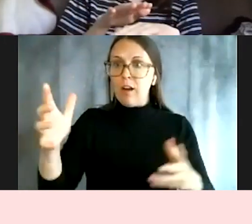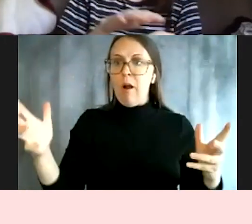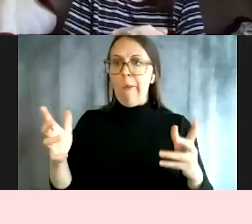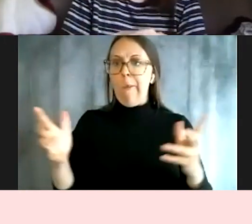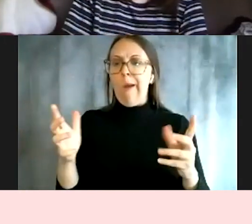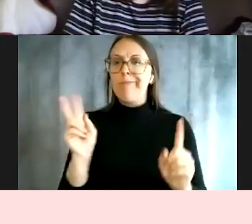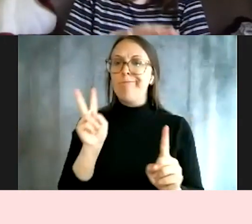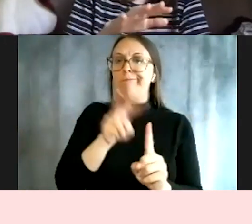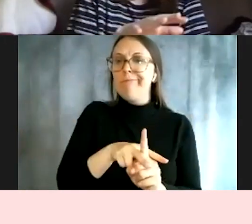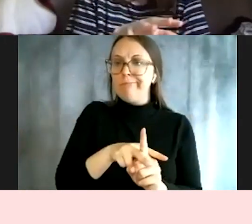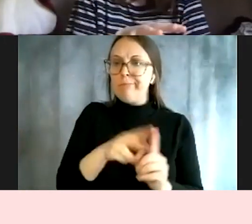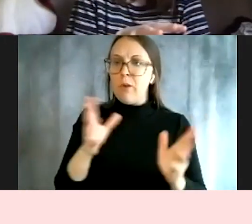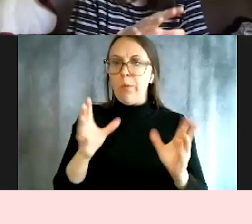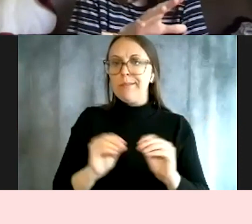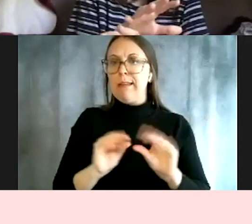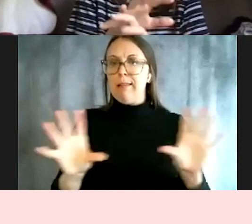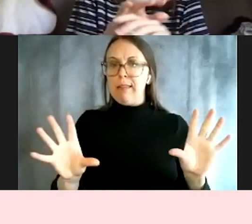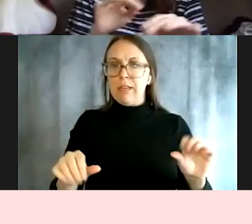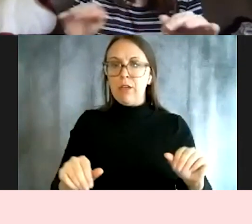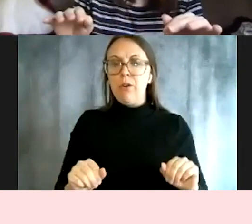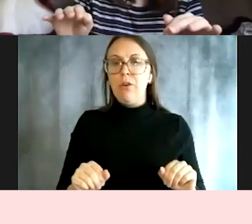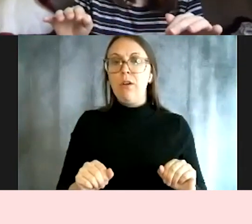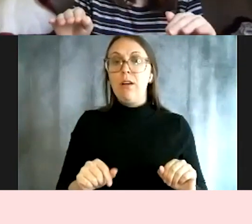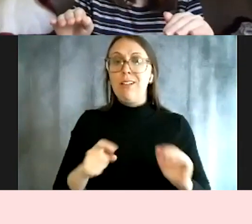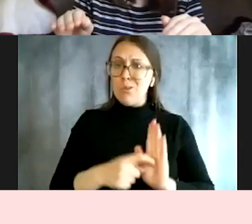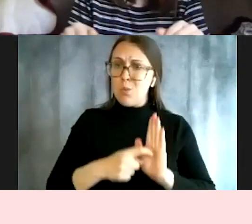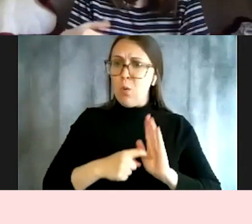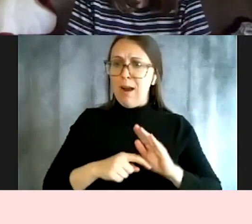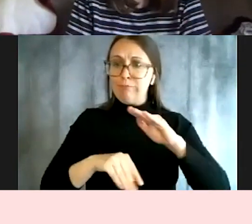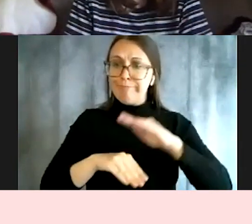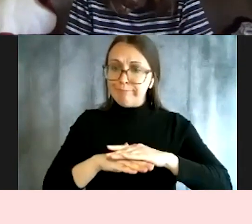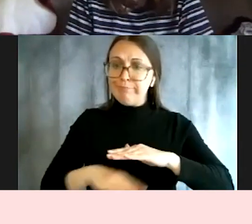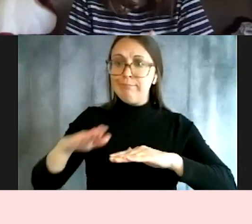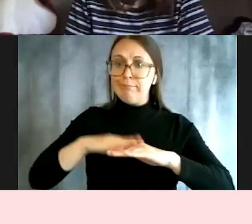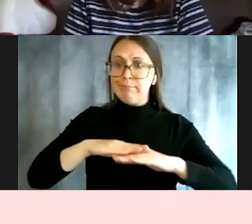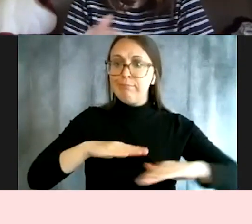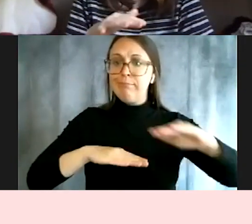and you have to see how the pieces interact which makes sense later when you're trying